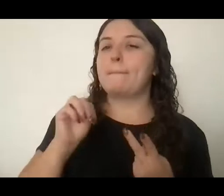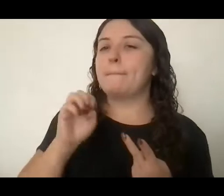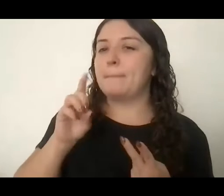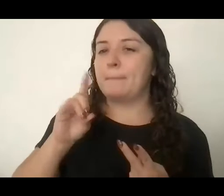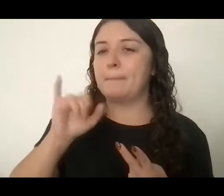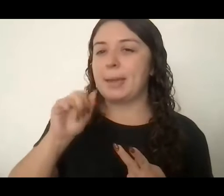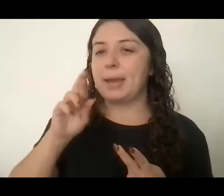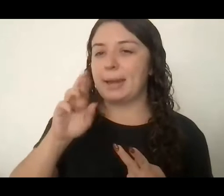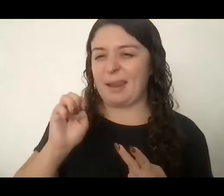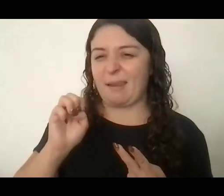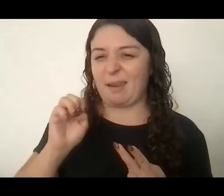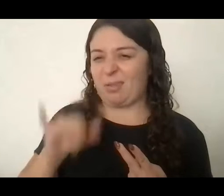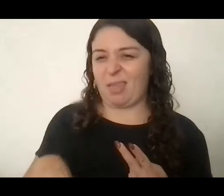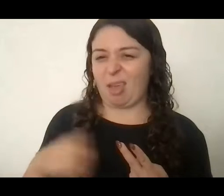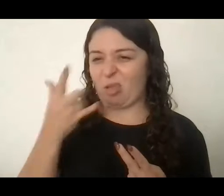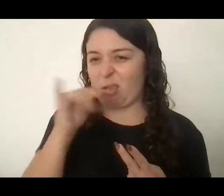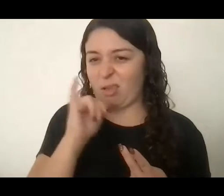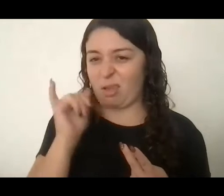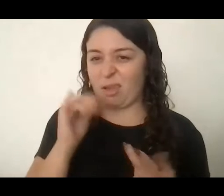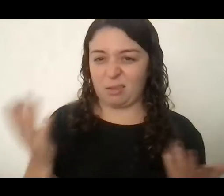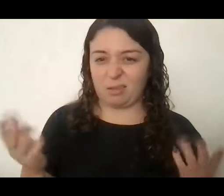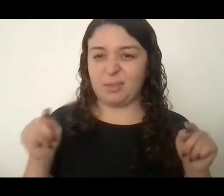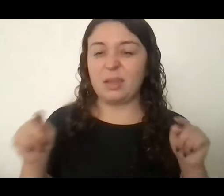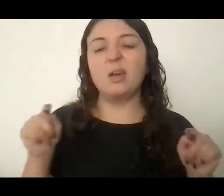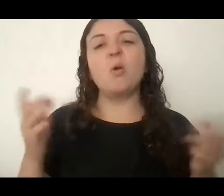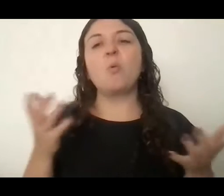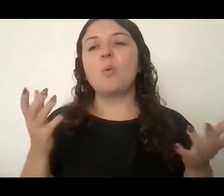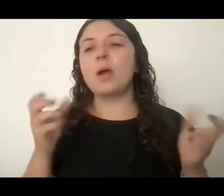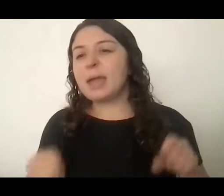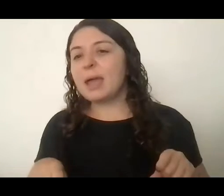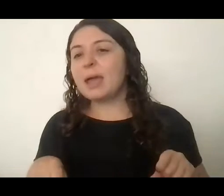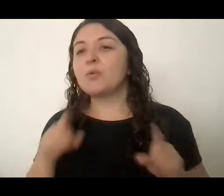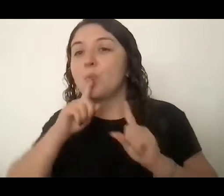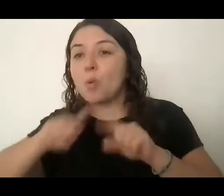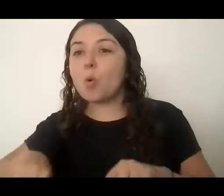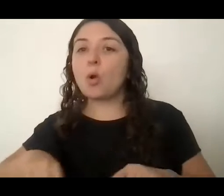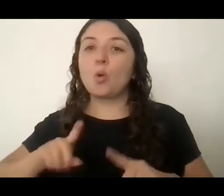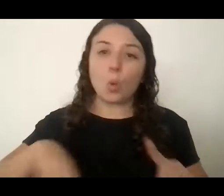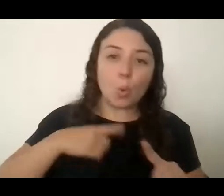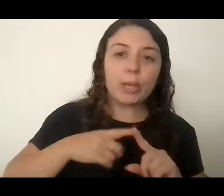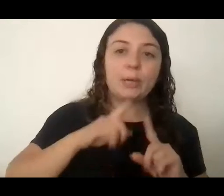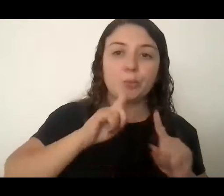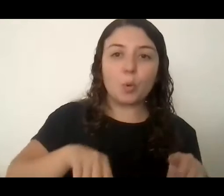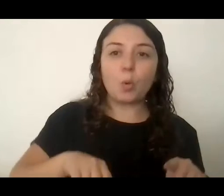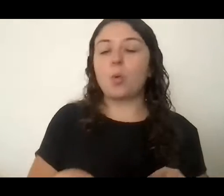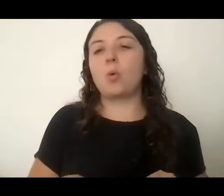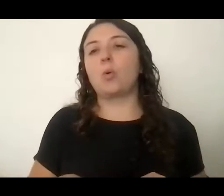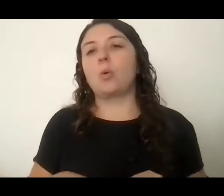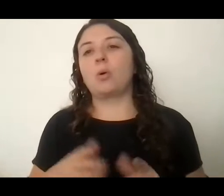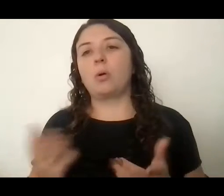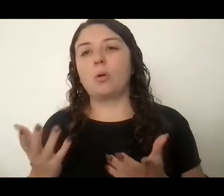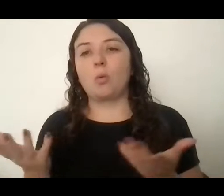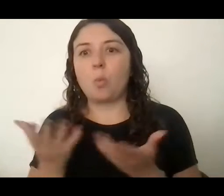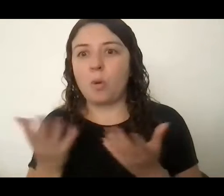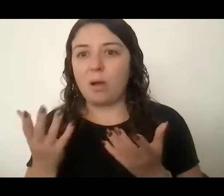then we'll look at what to report, when to report, and how to report self employment activity.